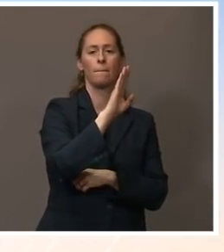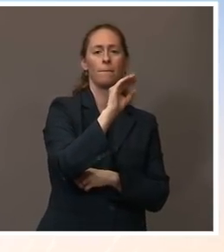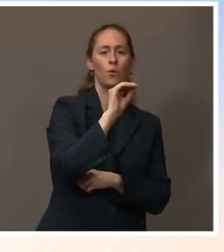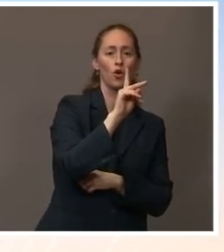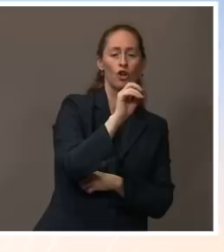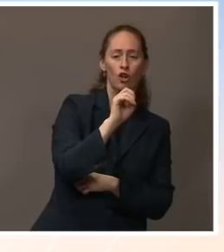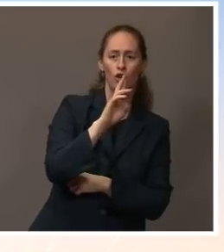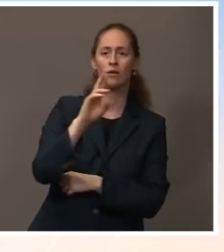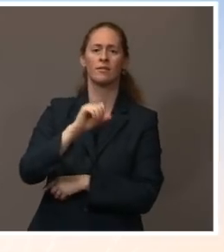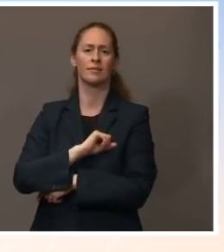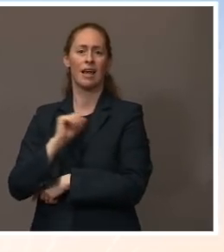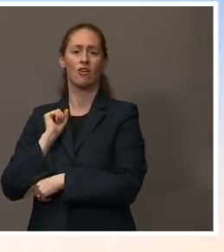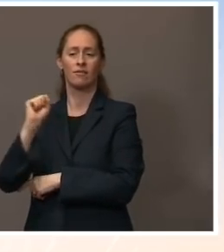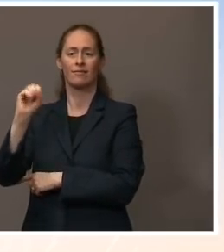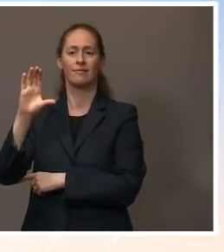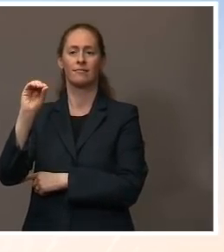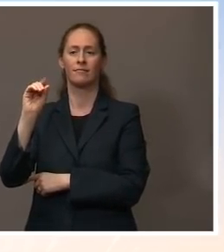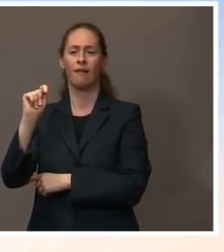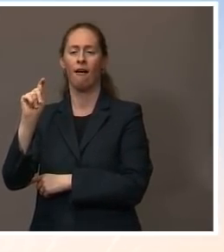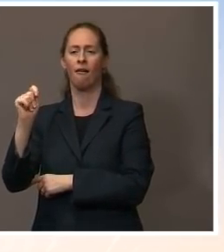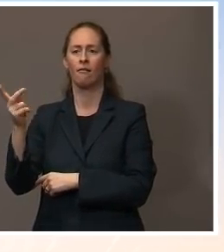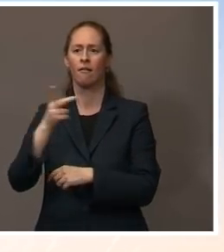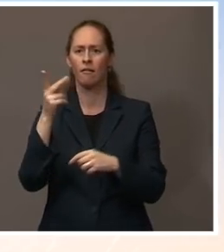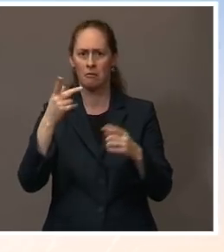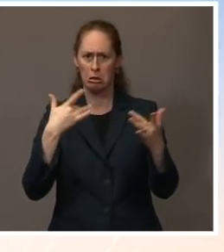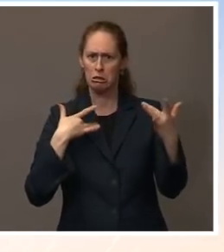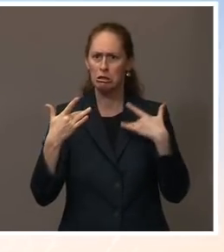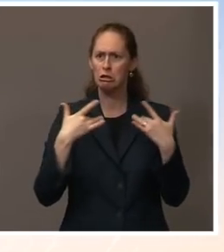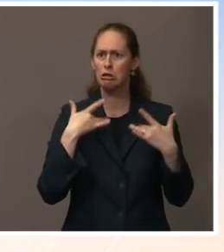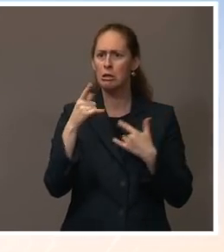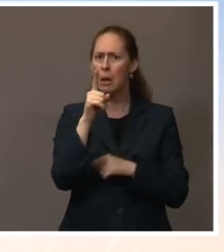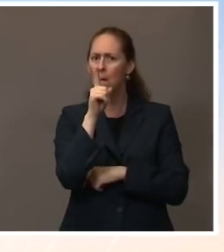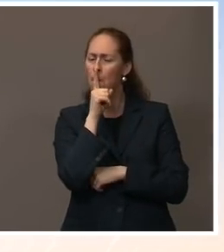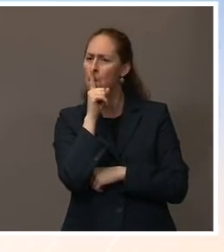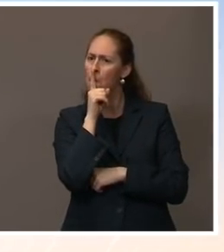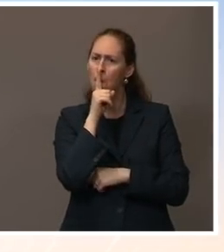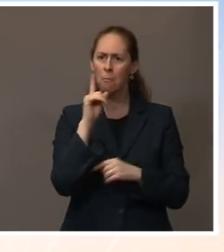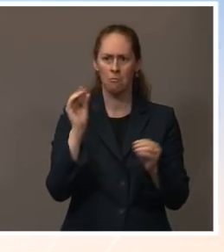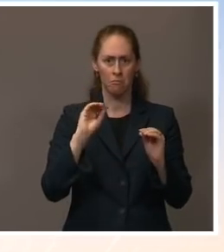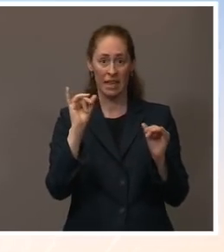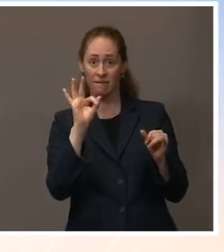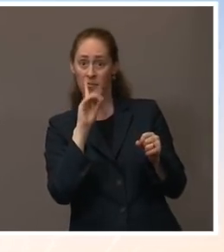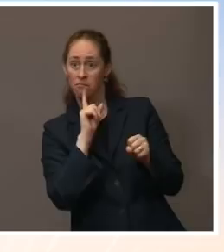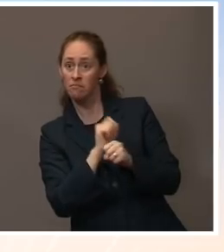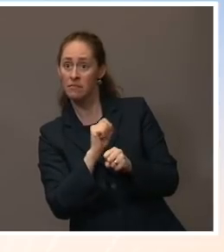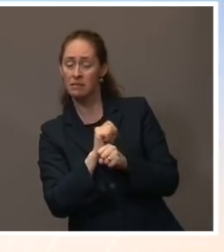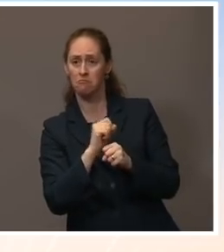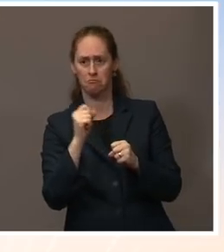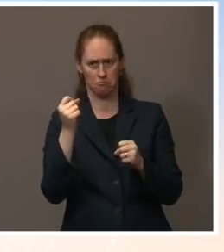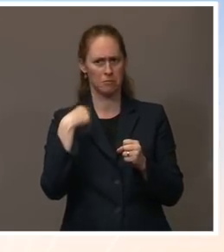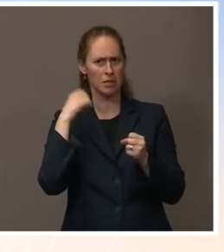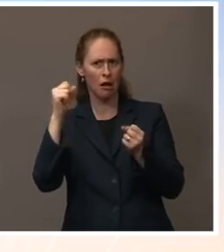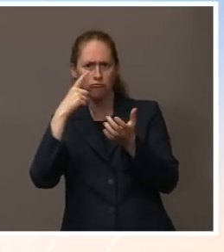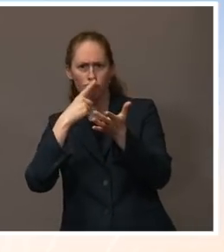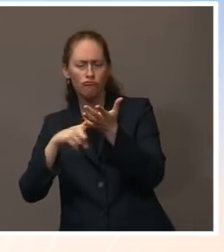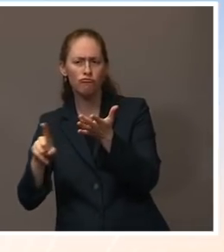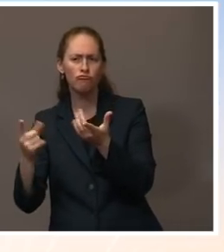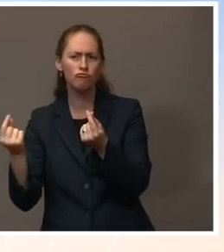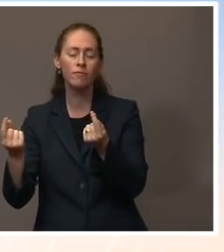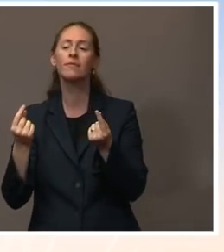If there's a named person who is expressing this concern, I'm happy to speak to that. But there's -- those negotiations are ongoing. We keep them abreast of our work.